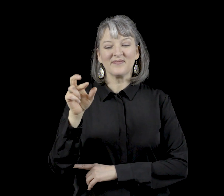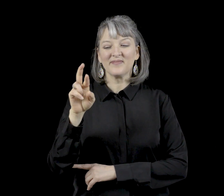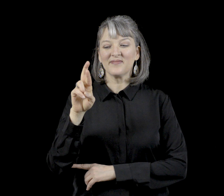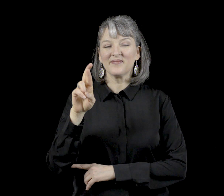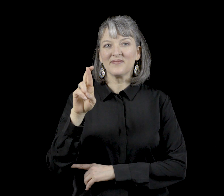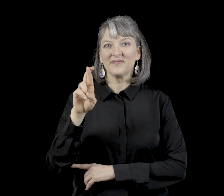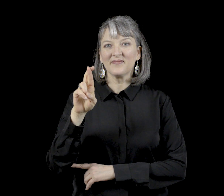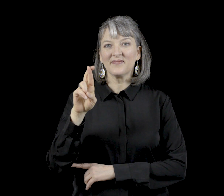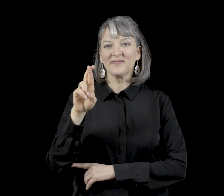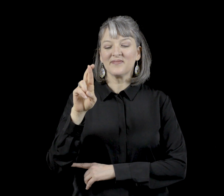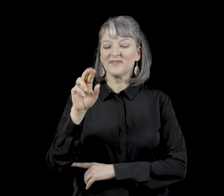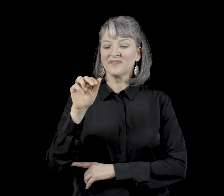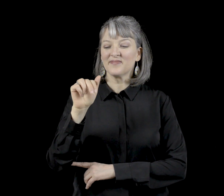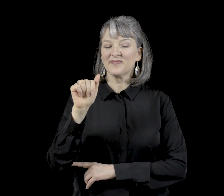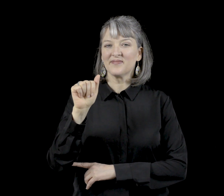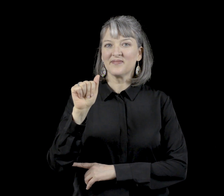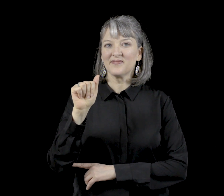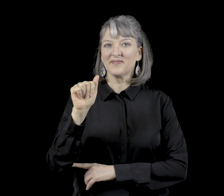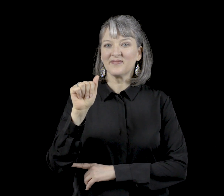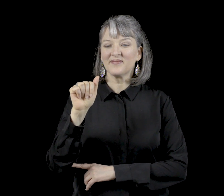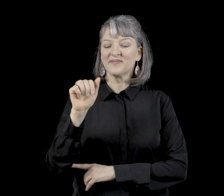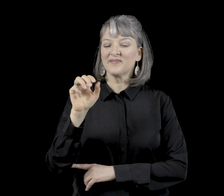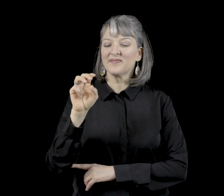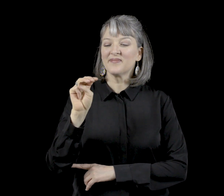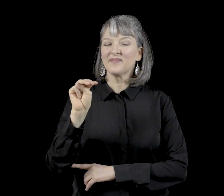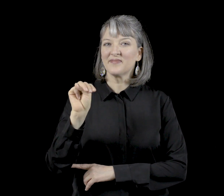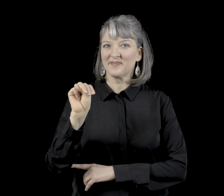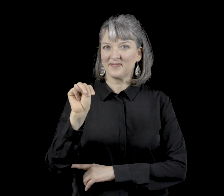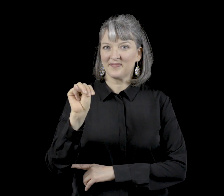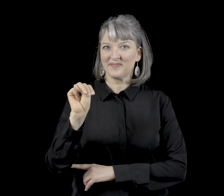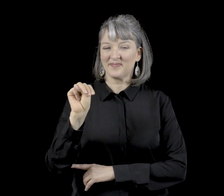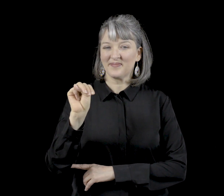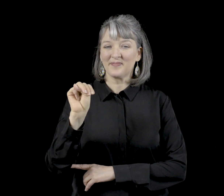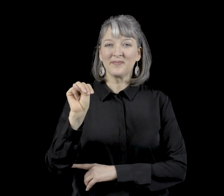R A M